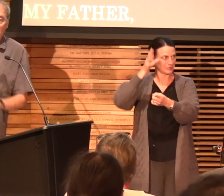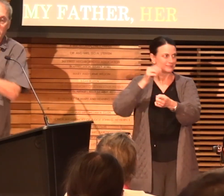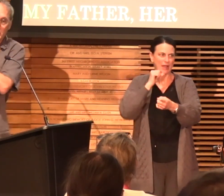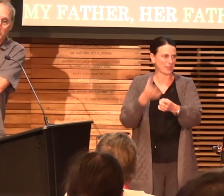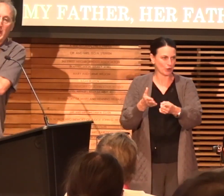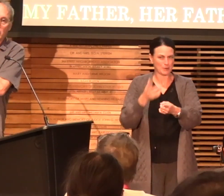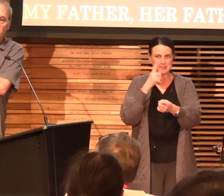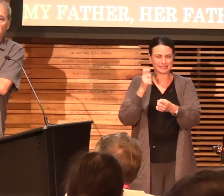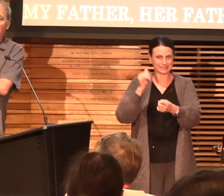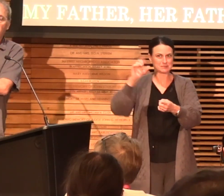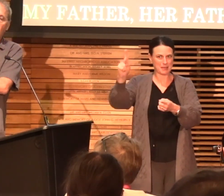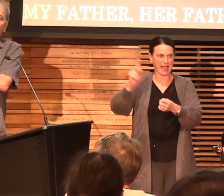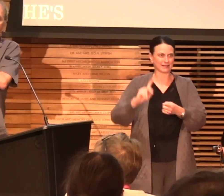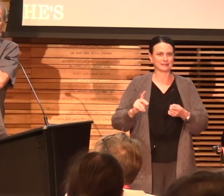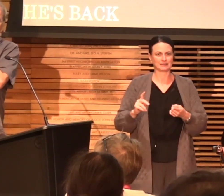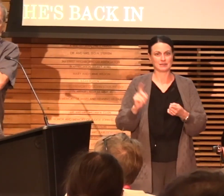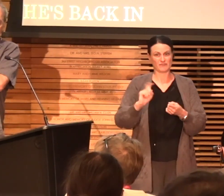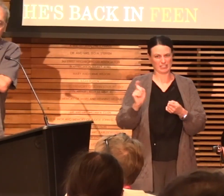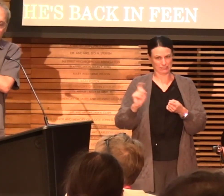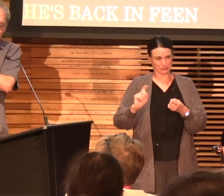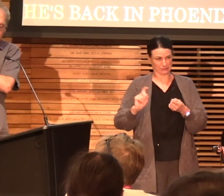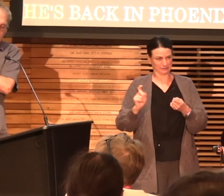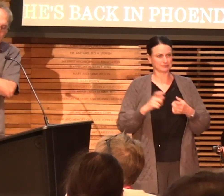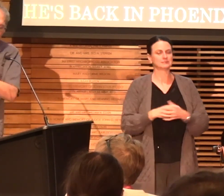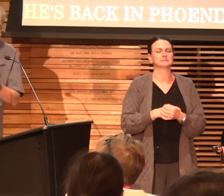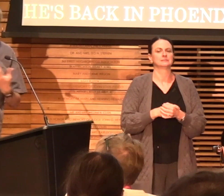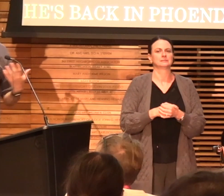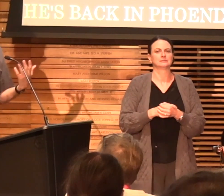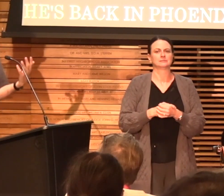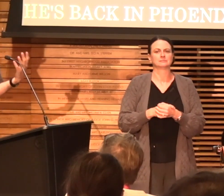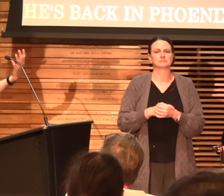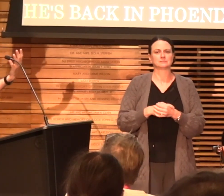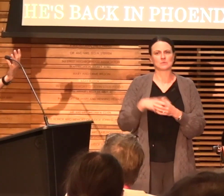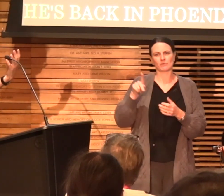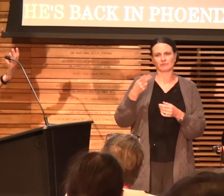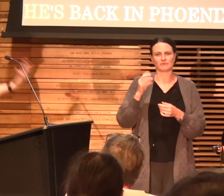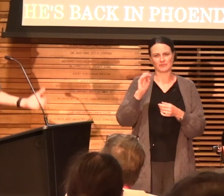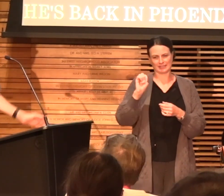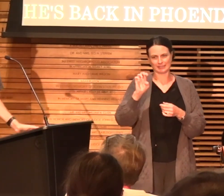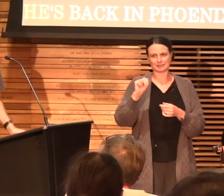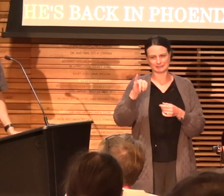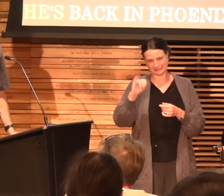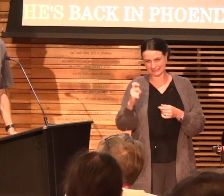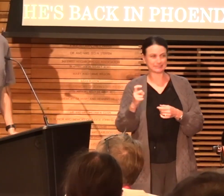because he's back in Phoenix settlement on his hunger strike.